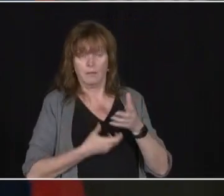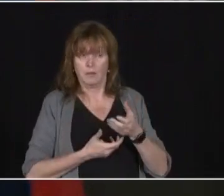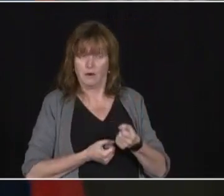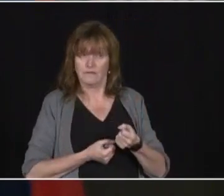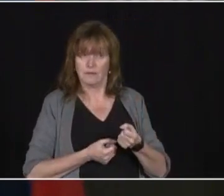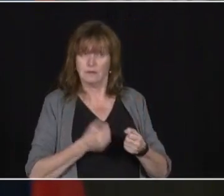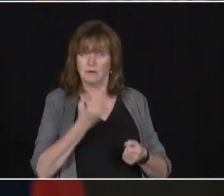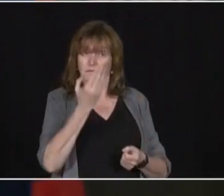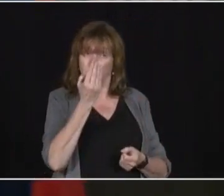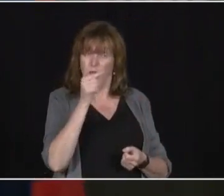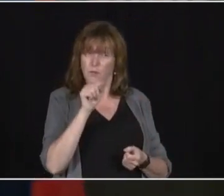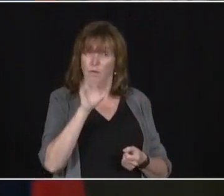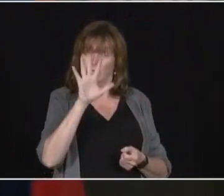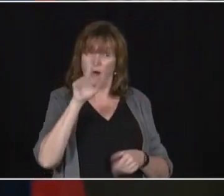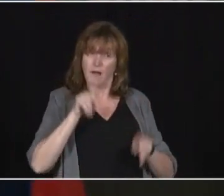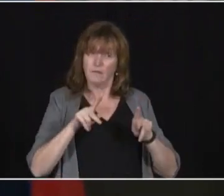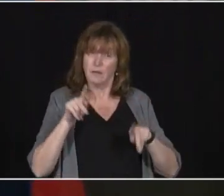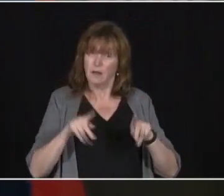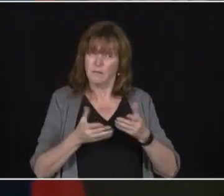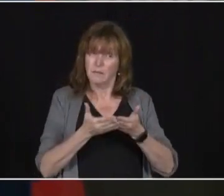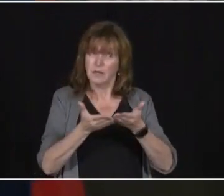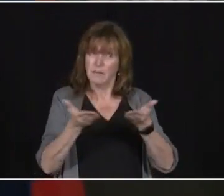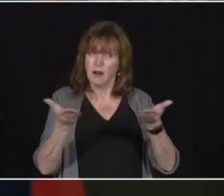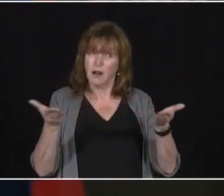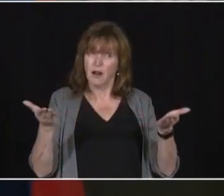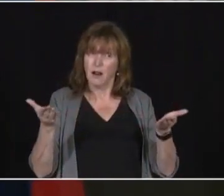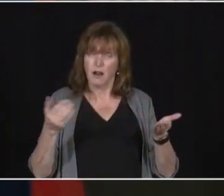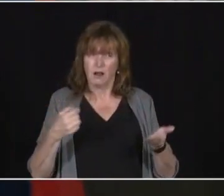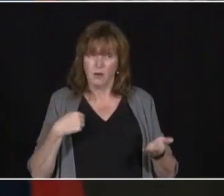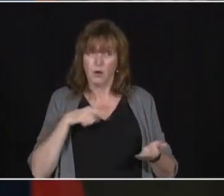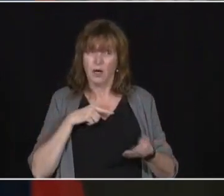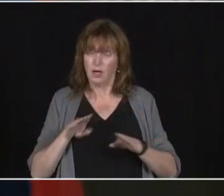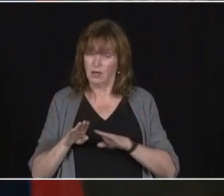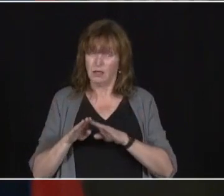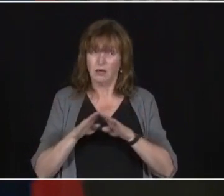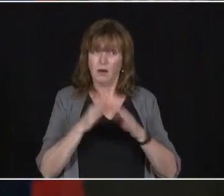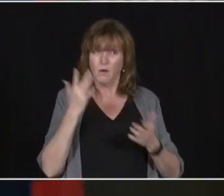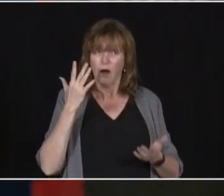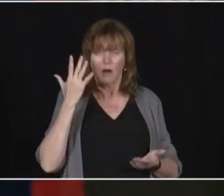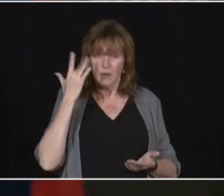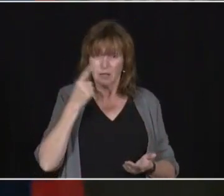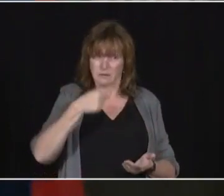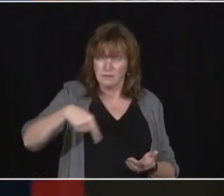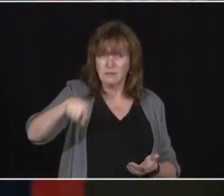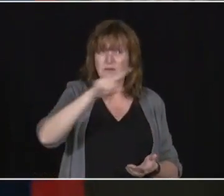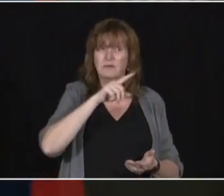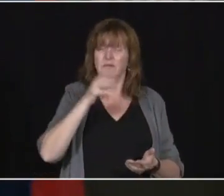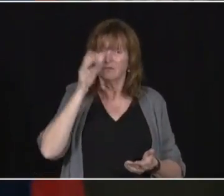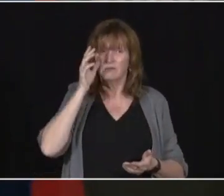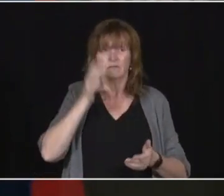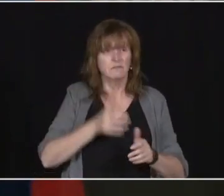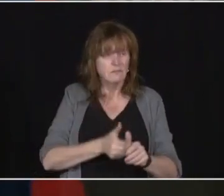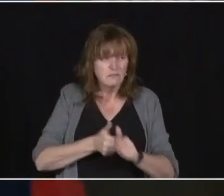We are here in this position because of the great work that the people to send to the chief medical officer into the protocols.